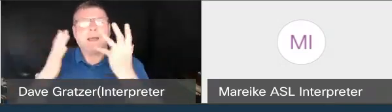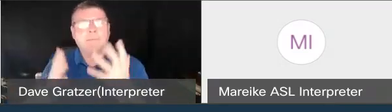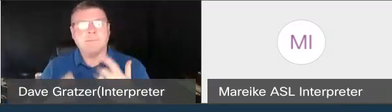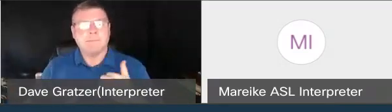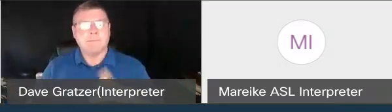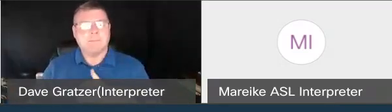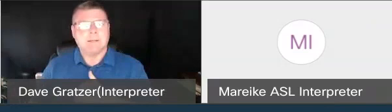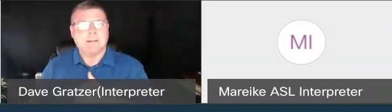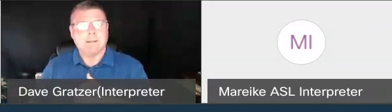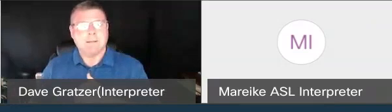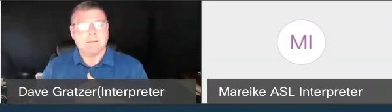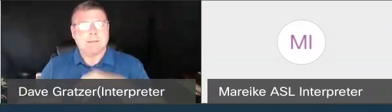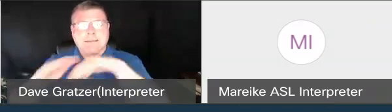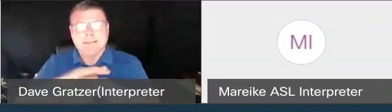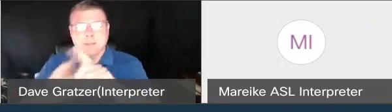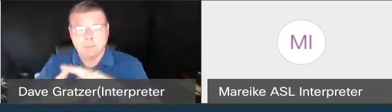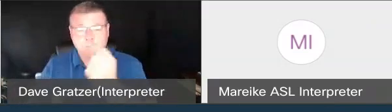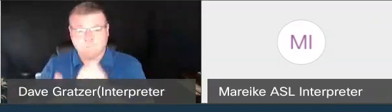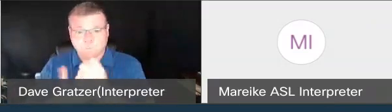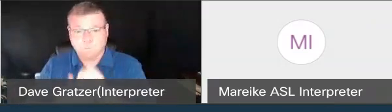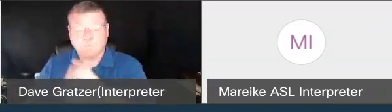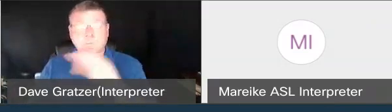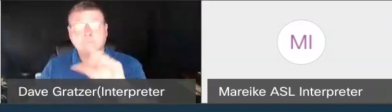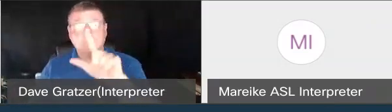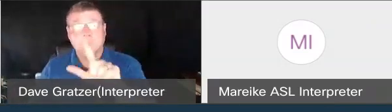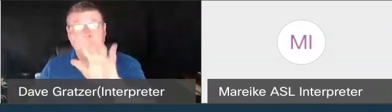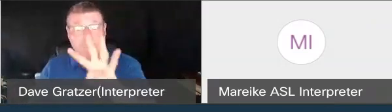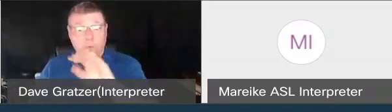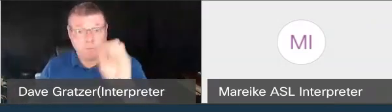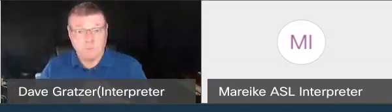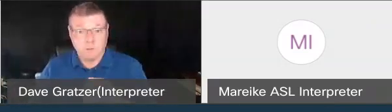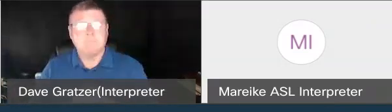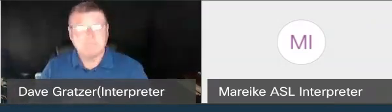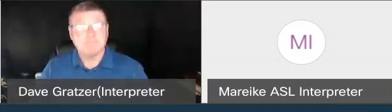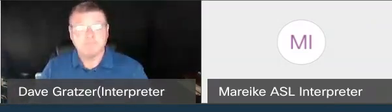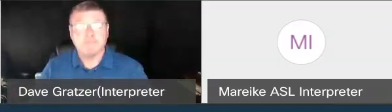uh, enter into some form of treatment, and 24% of people actually were willing to do that.